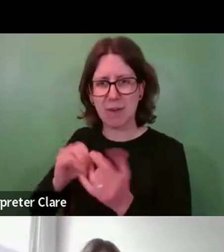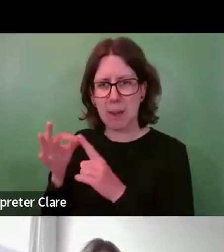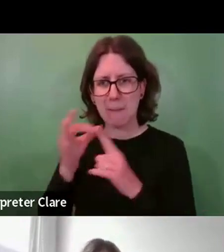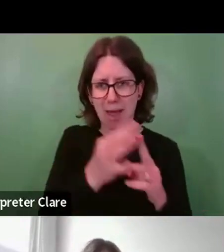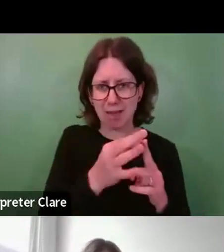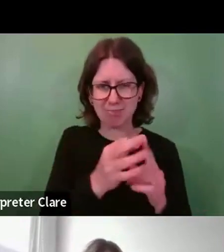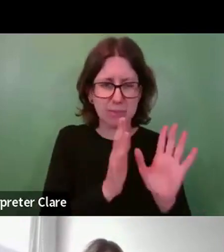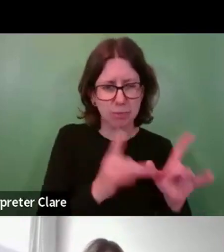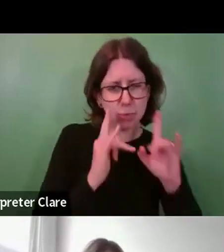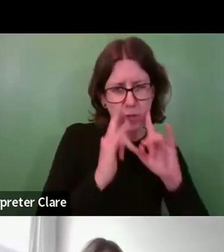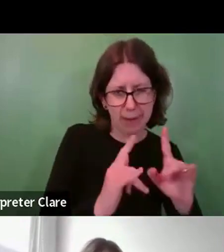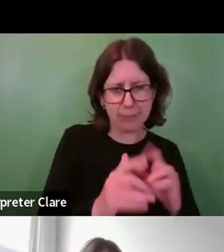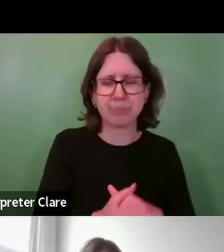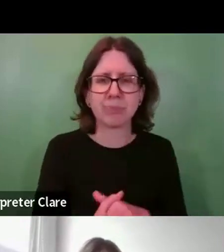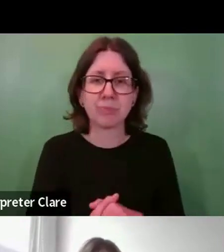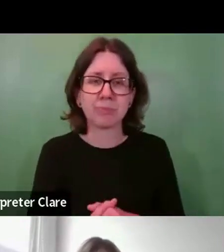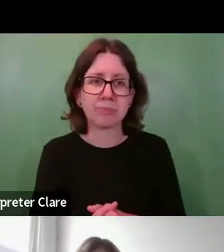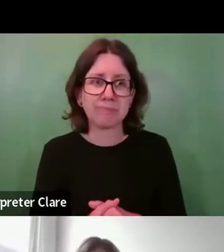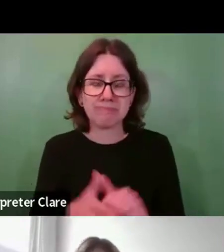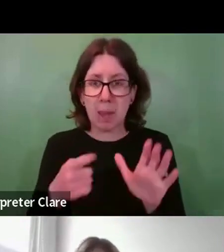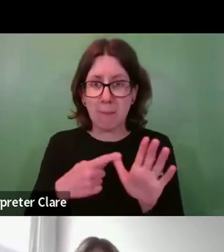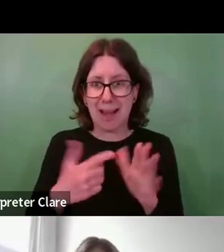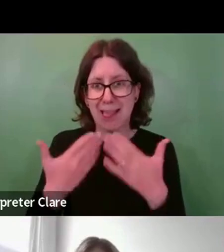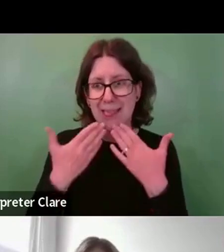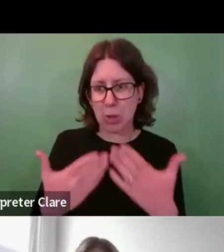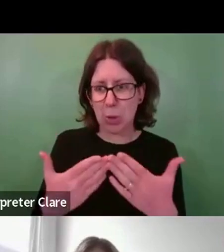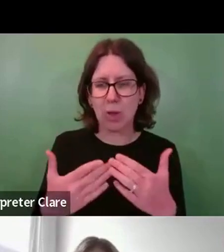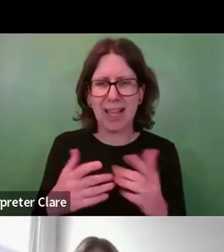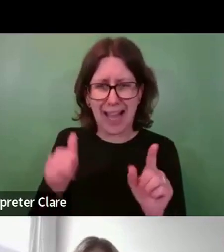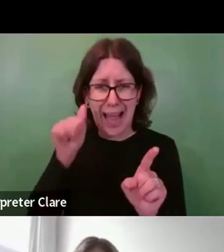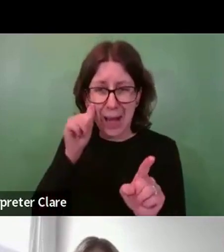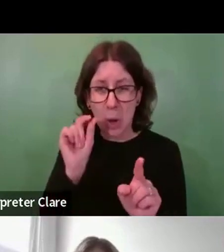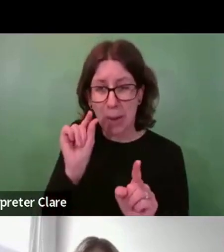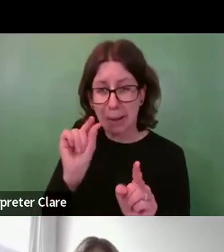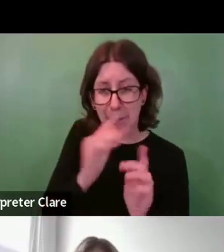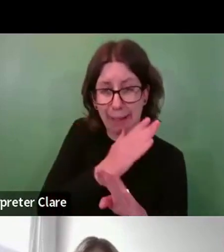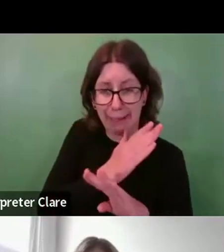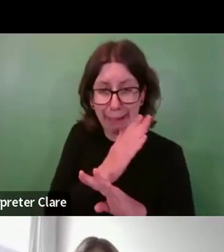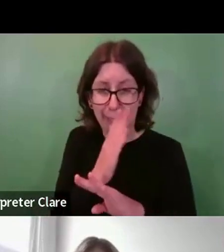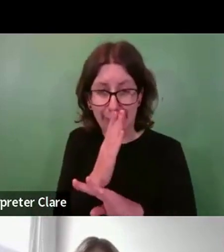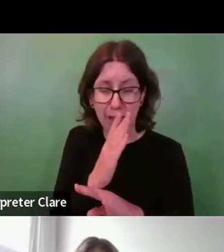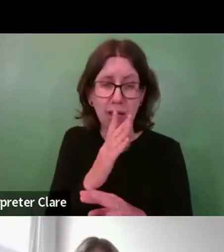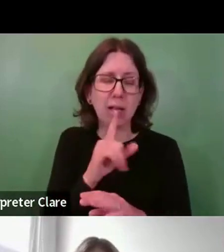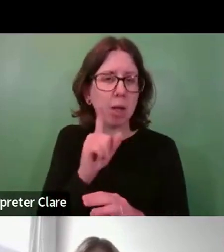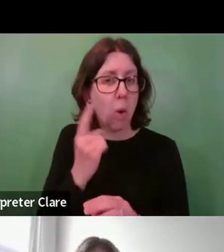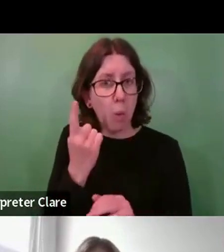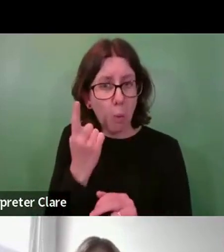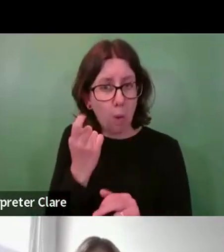Amelia: Okay. Excellent. Thank you. I guess just, I know we are running close to time, but I just wanted to ask one final question to you, Pippa,